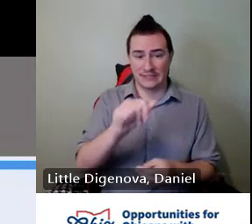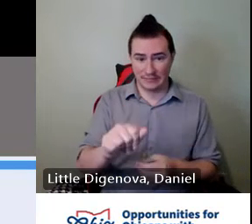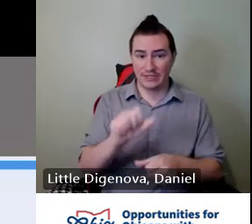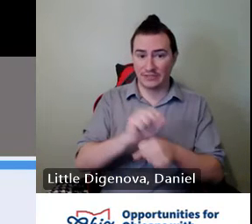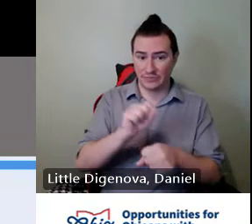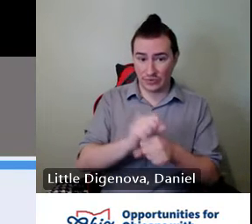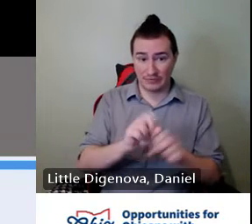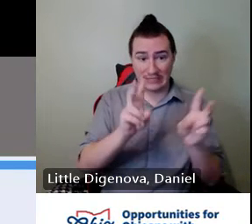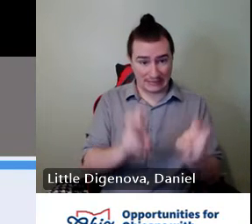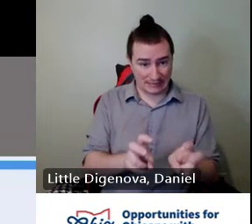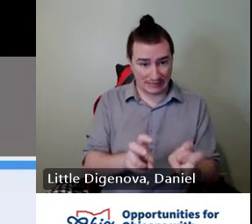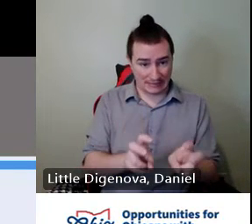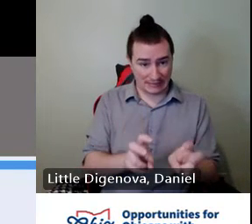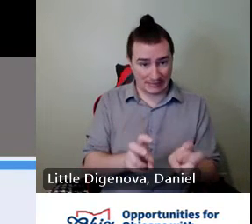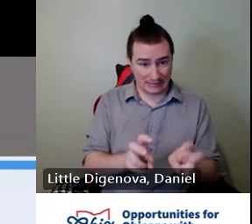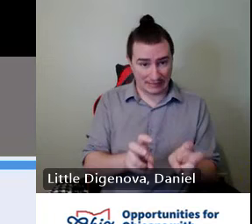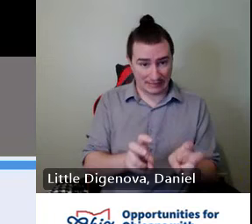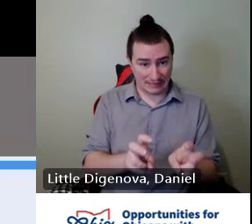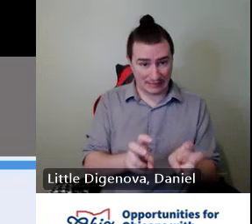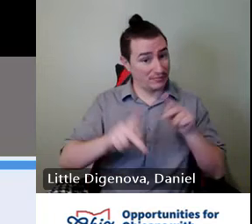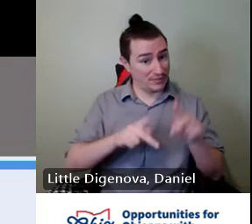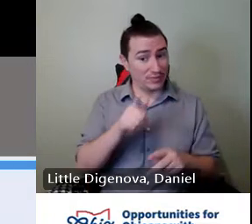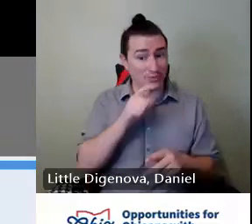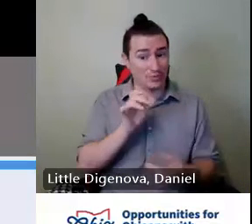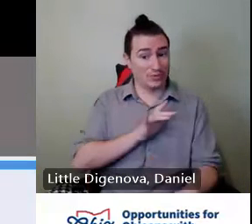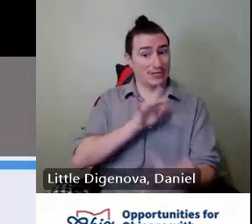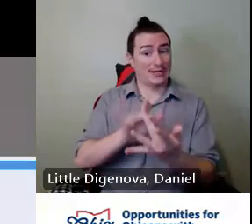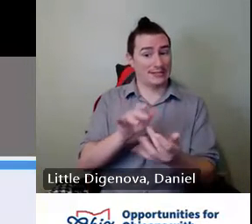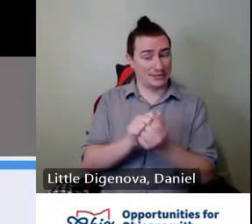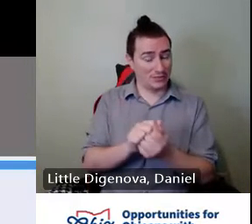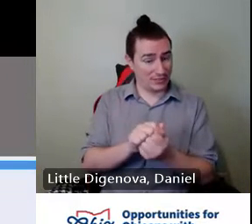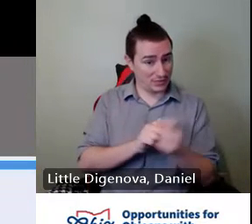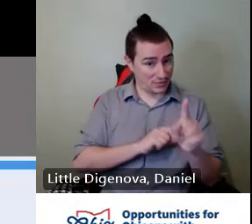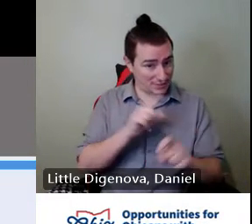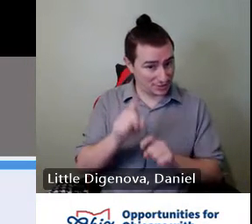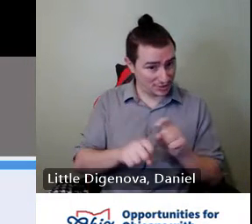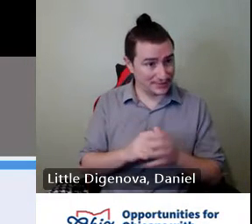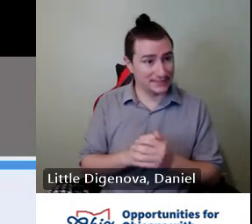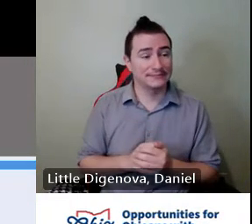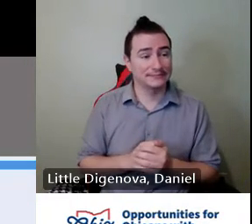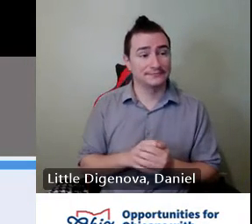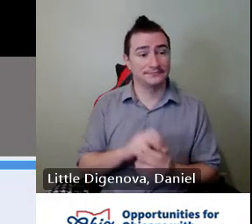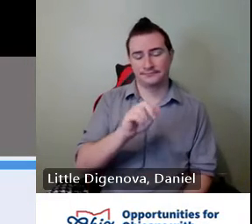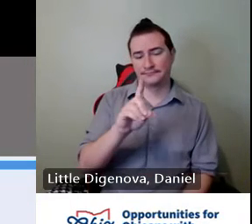employers who contact them with questions. The ADA National Network, is divided into regional ADA